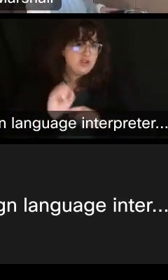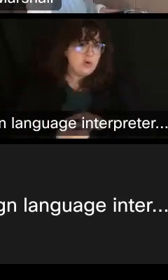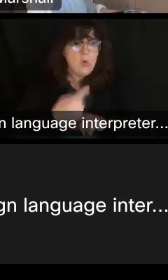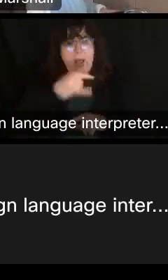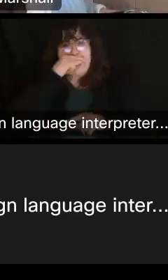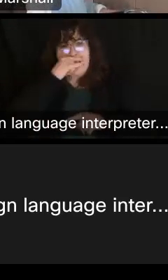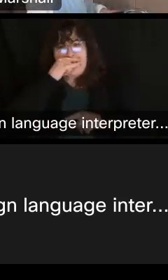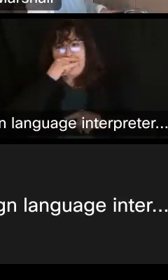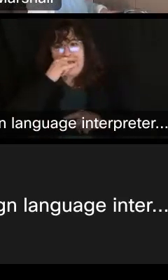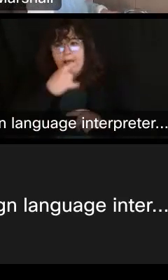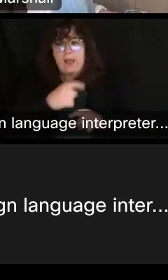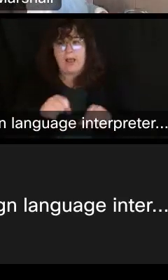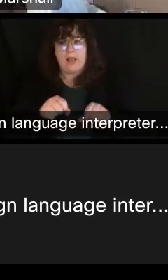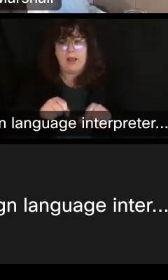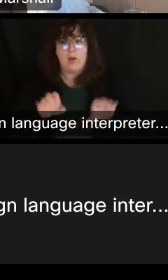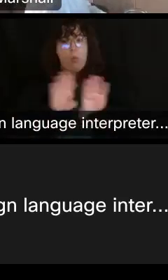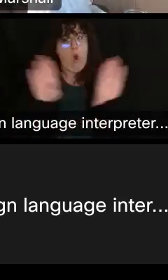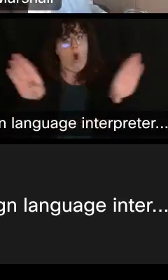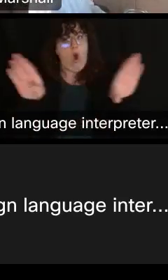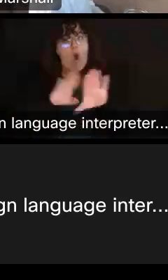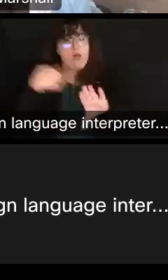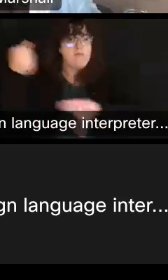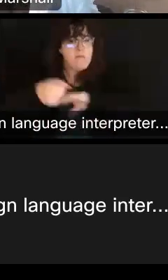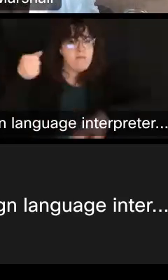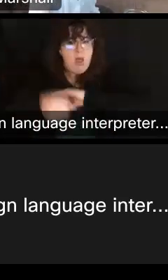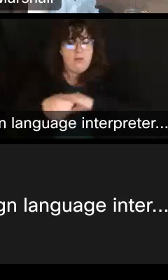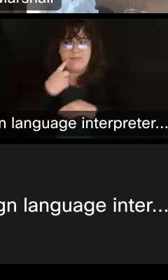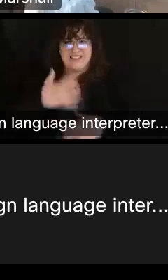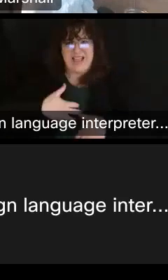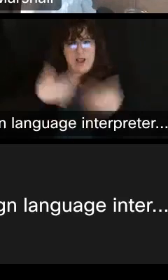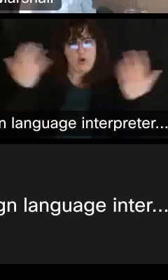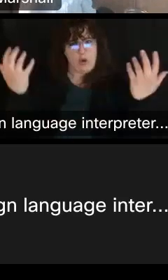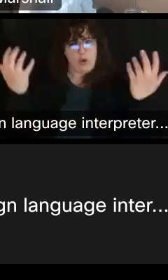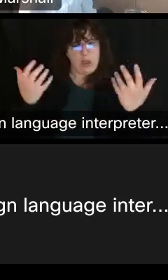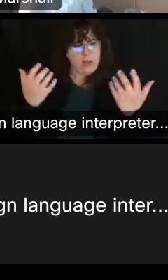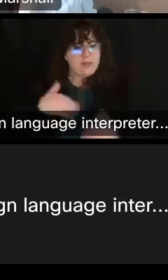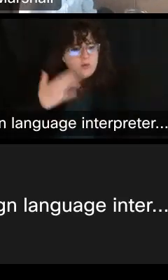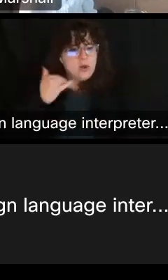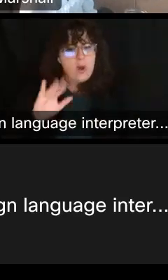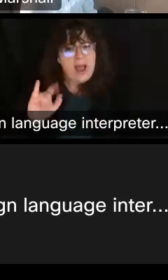breaking into a wall because of the anger. That's why the ITV contacts you had was so important,